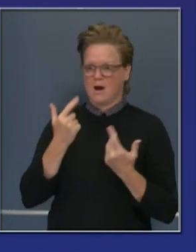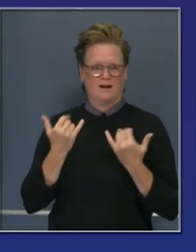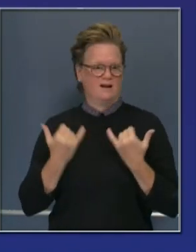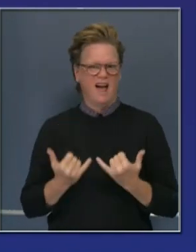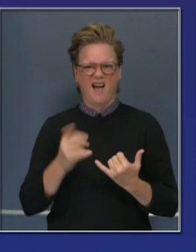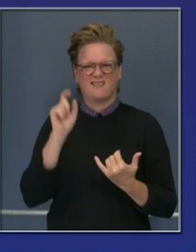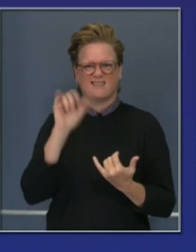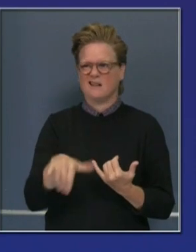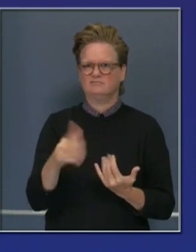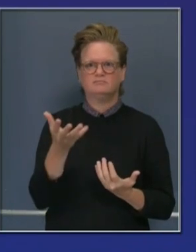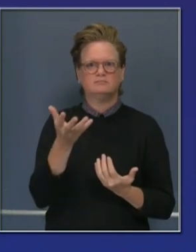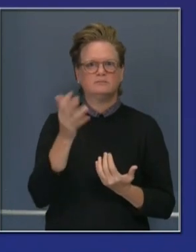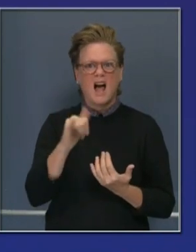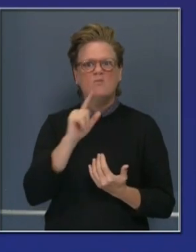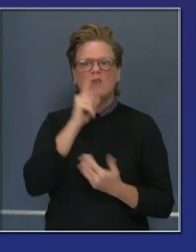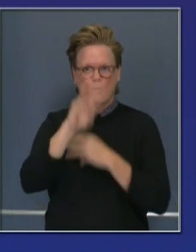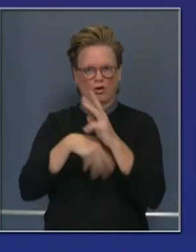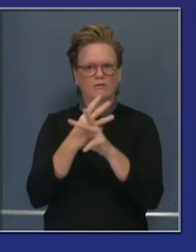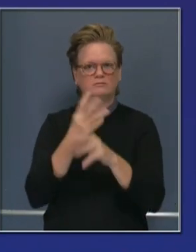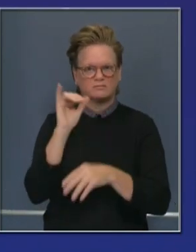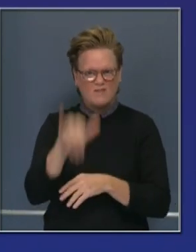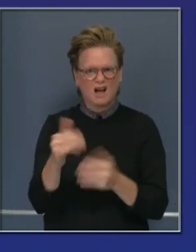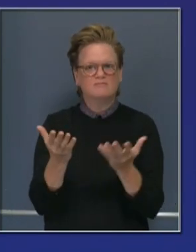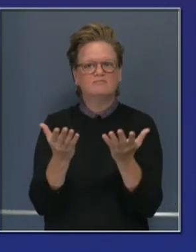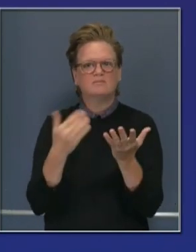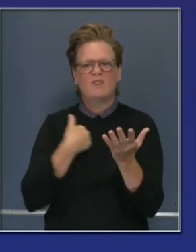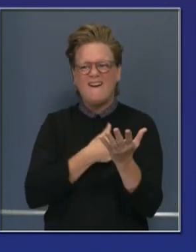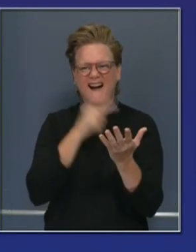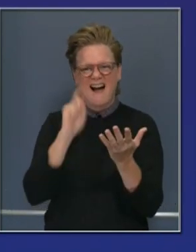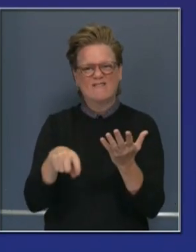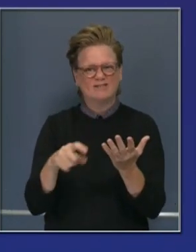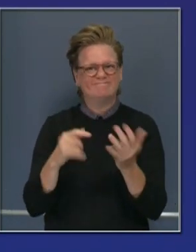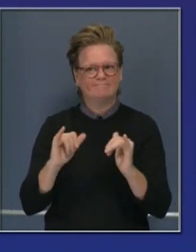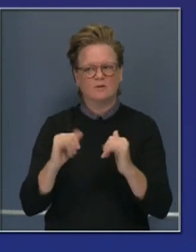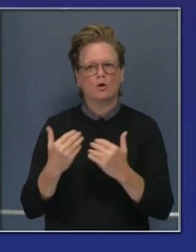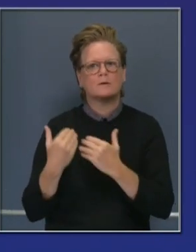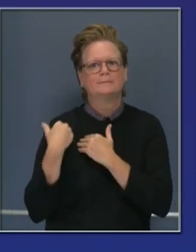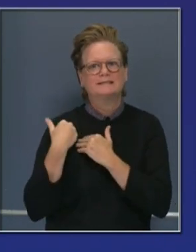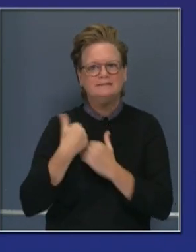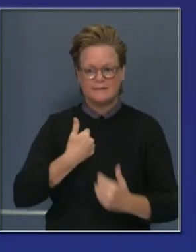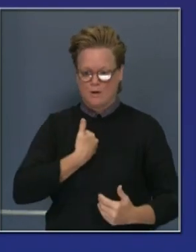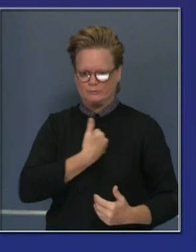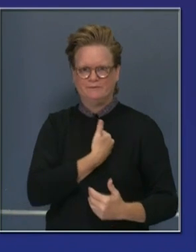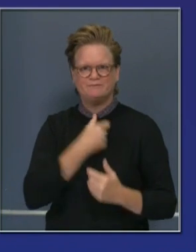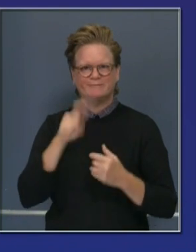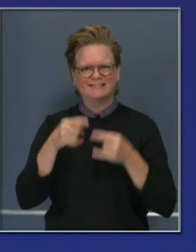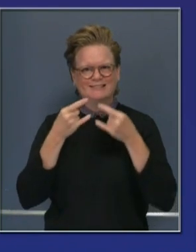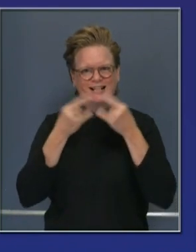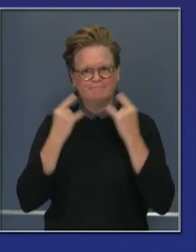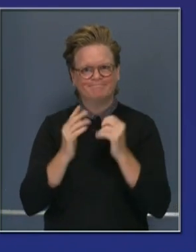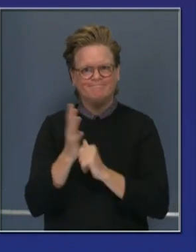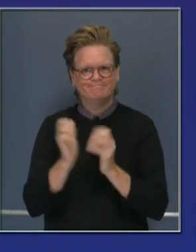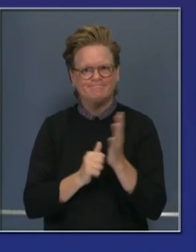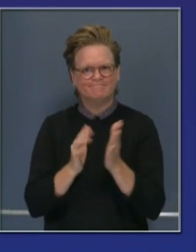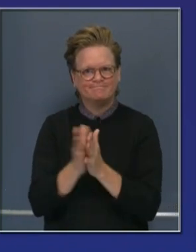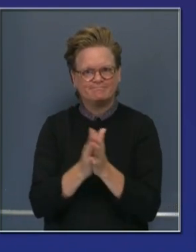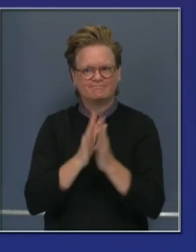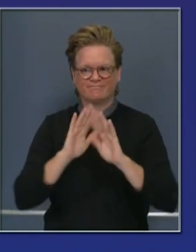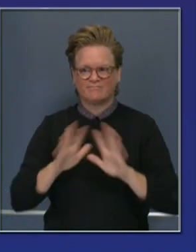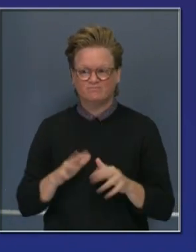THAT CAN SUBSTANTIALLY MITIGATE THE SPREAD AND IMPACT OF COVID- WE WILL SIMPLY NEED TO ATTACH